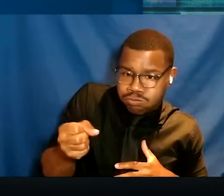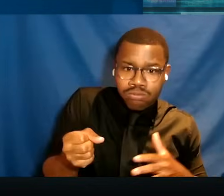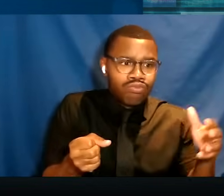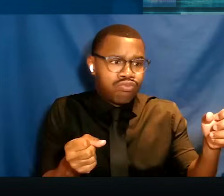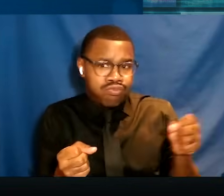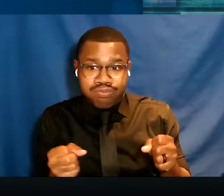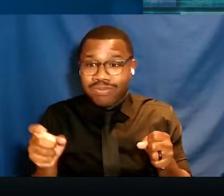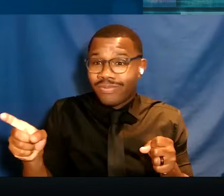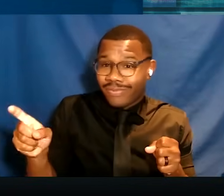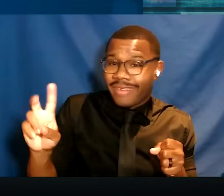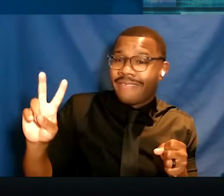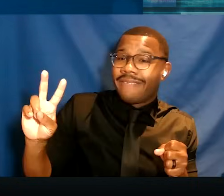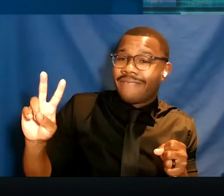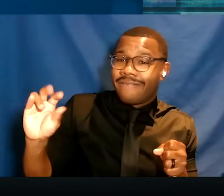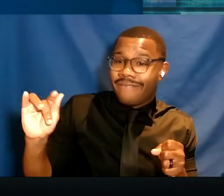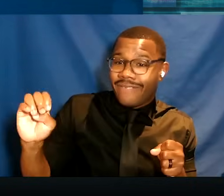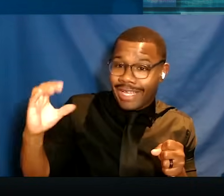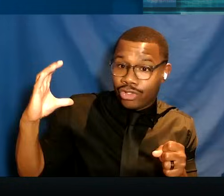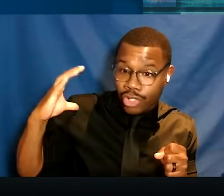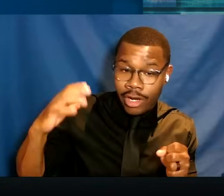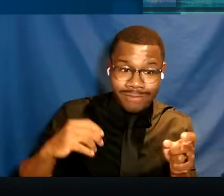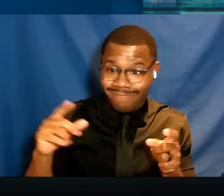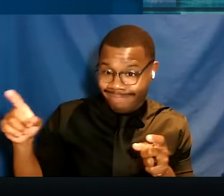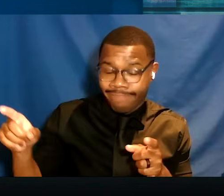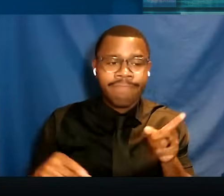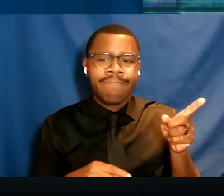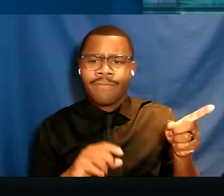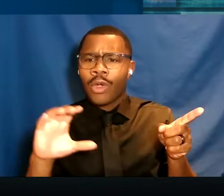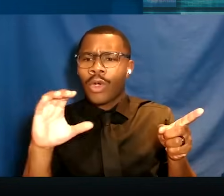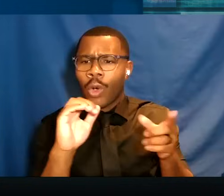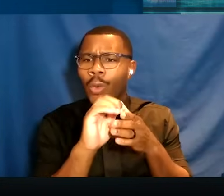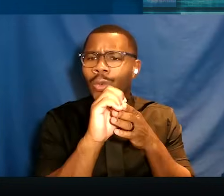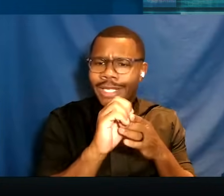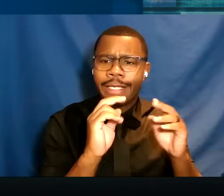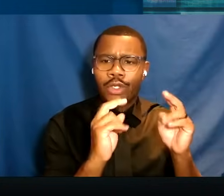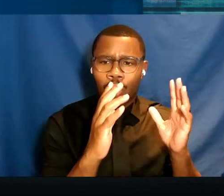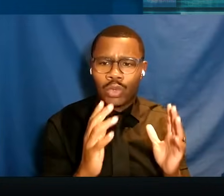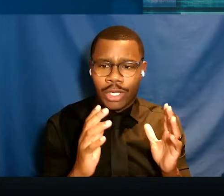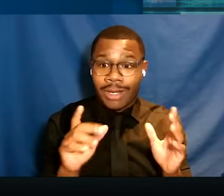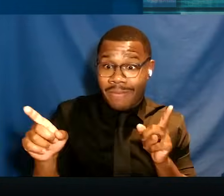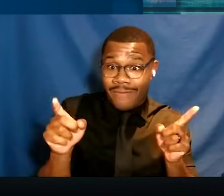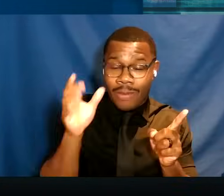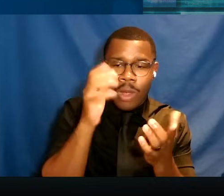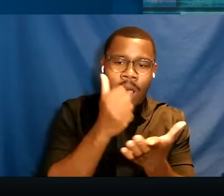and my co-lead negotiator to explore and discuss the new and exciting provisions of this landmark billion dollar agreement.